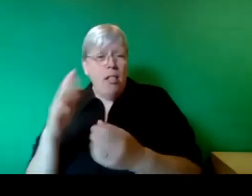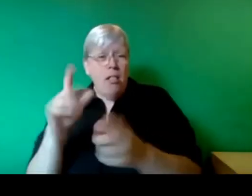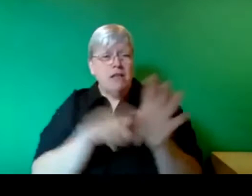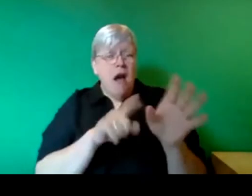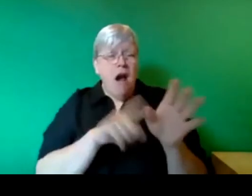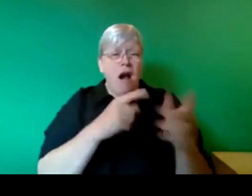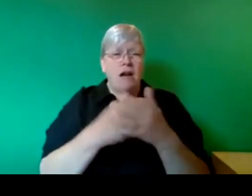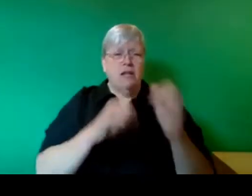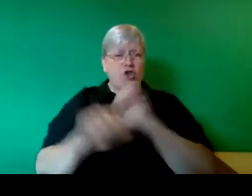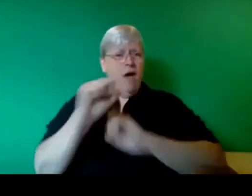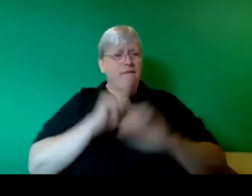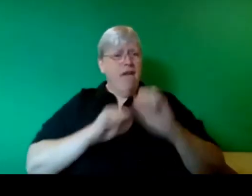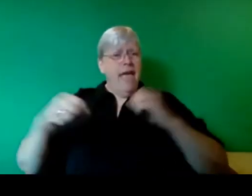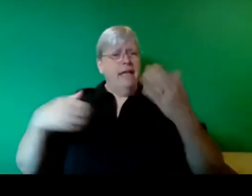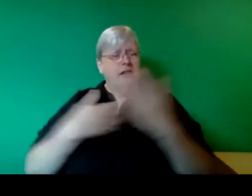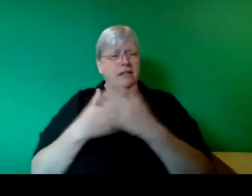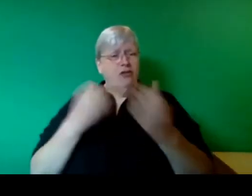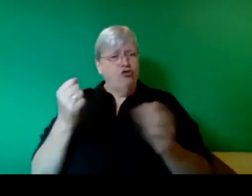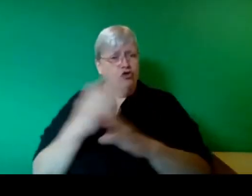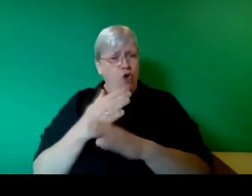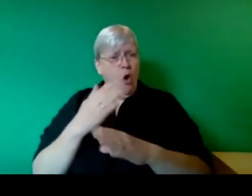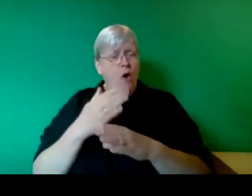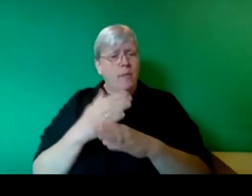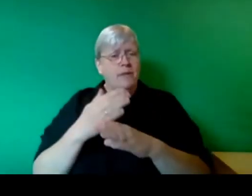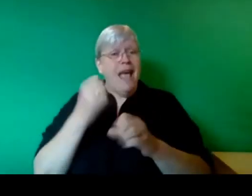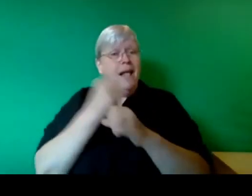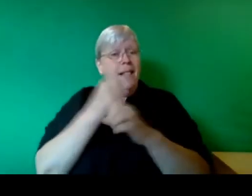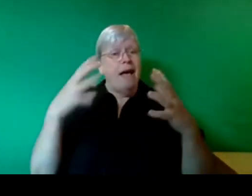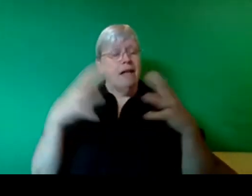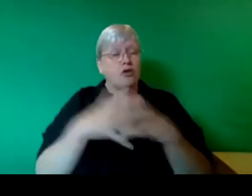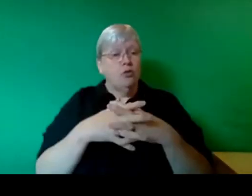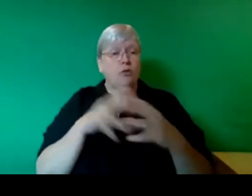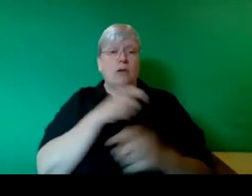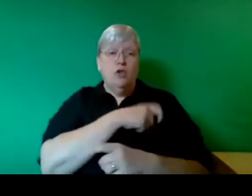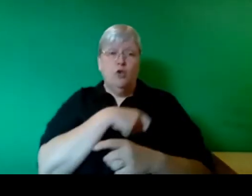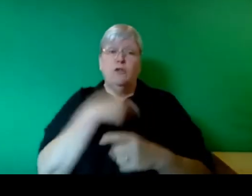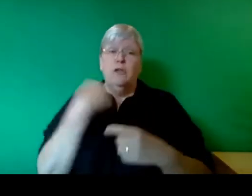in Glasgow trade unions have played a really leading role in the Free Our City